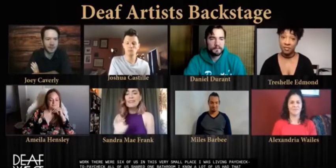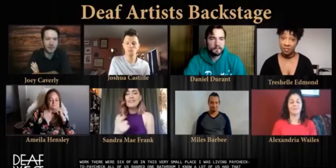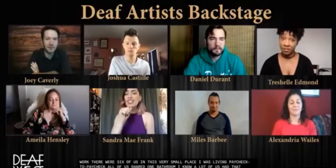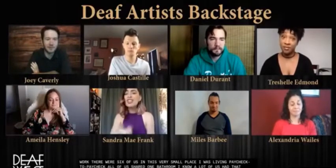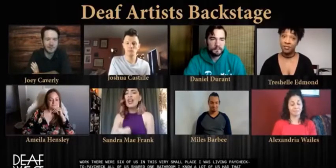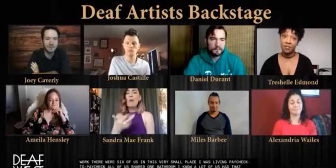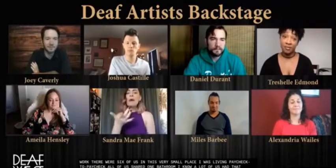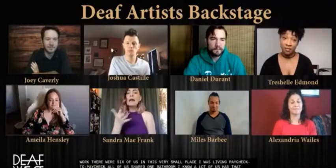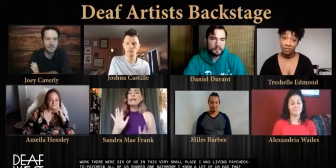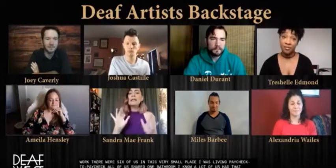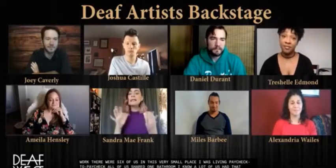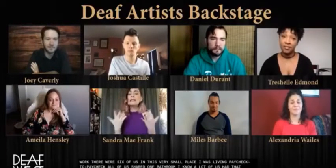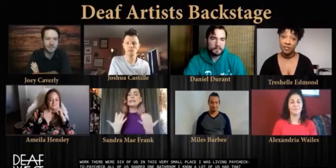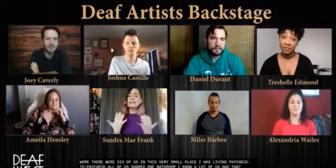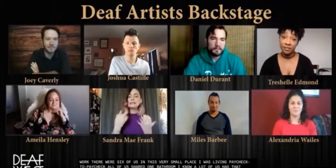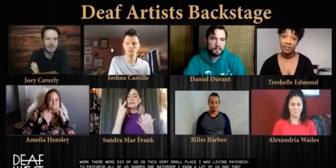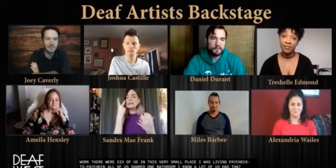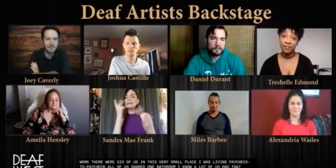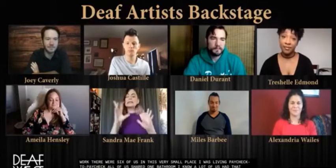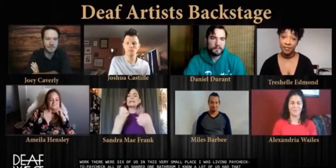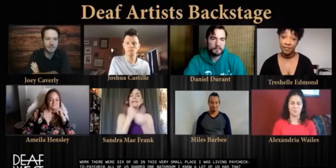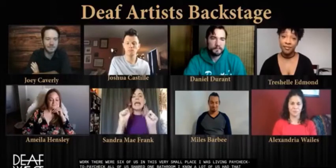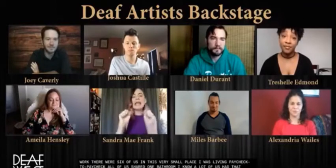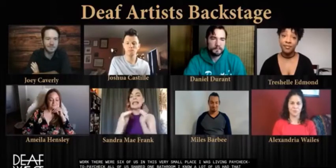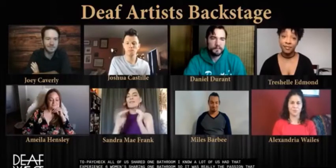And it was a gamble and I said, you know, I'm just going to do it.